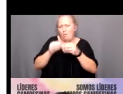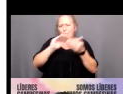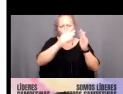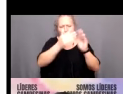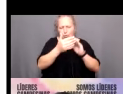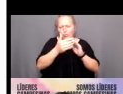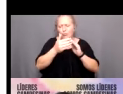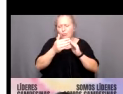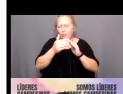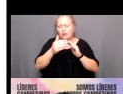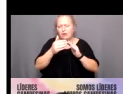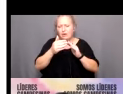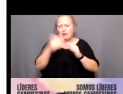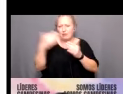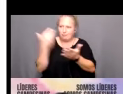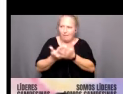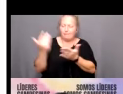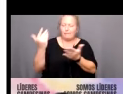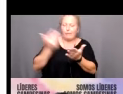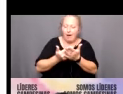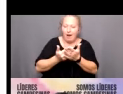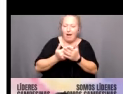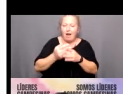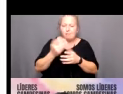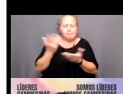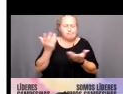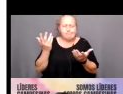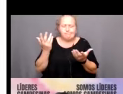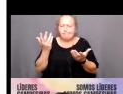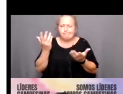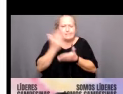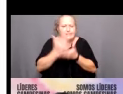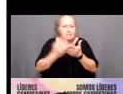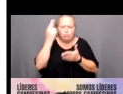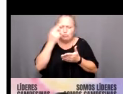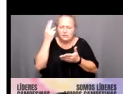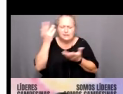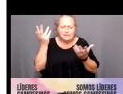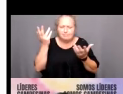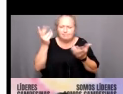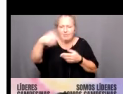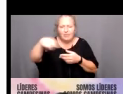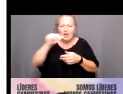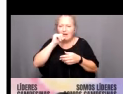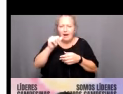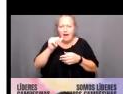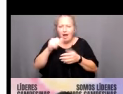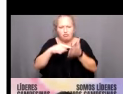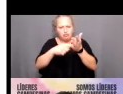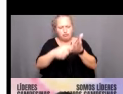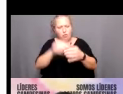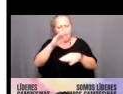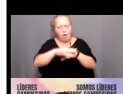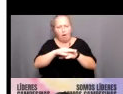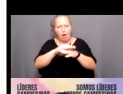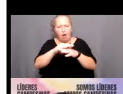some reason they're not shown on the statistics because it's not in the